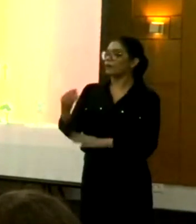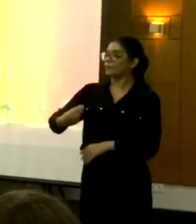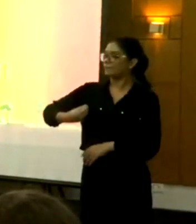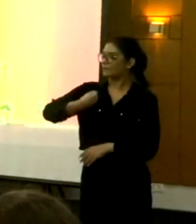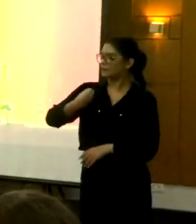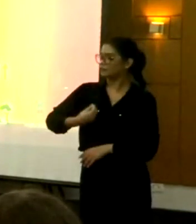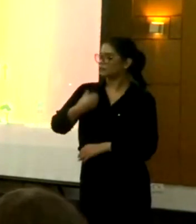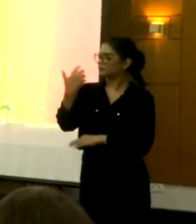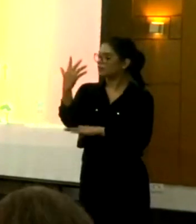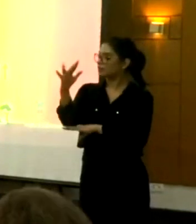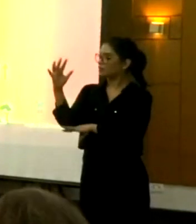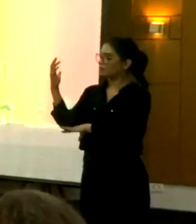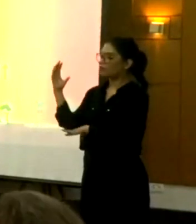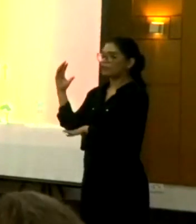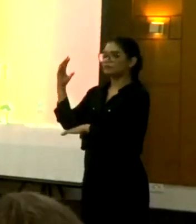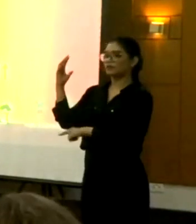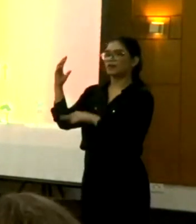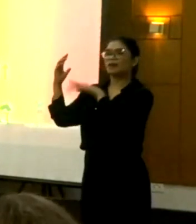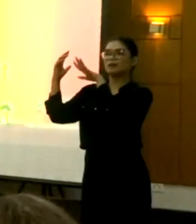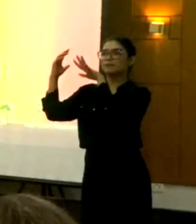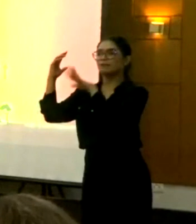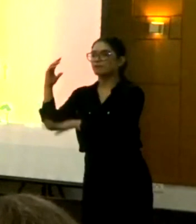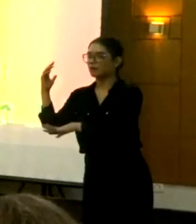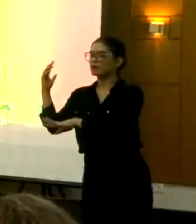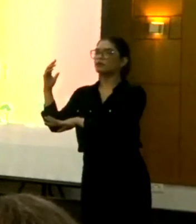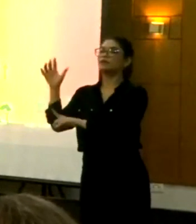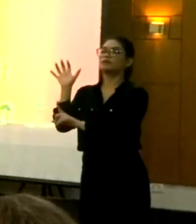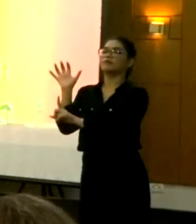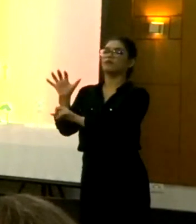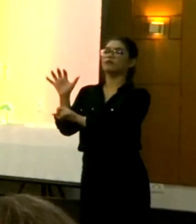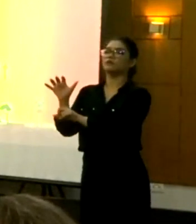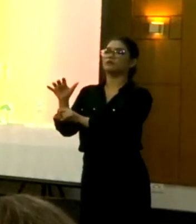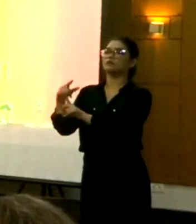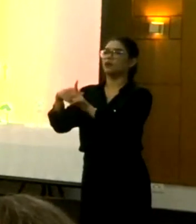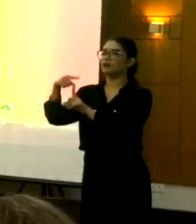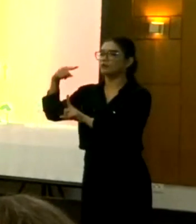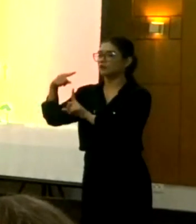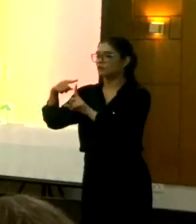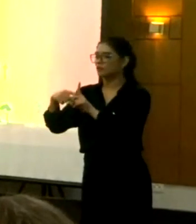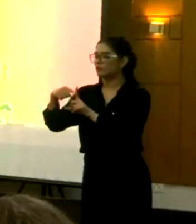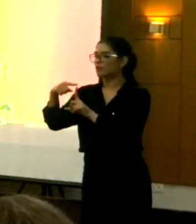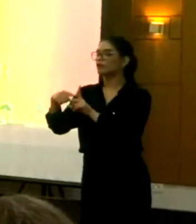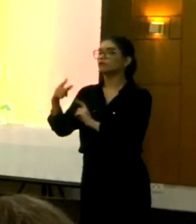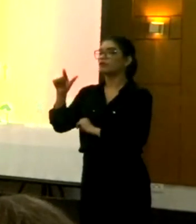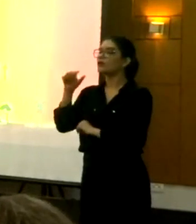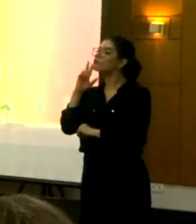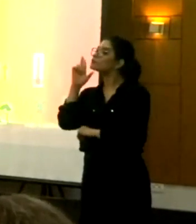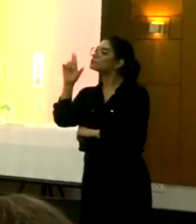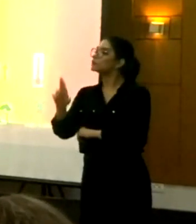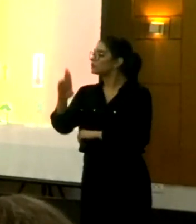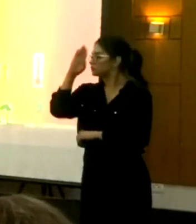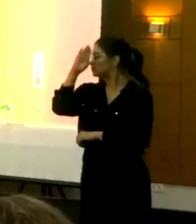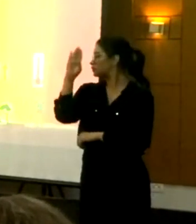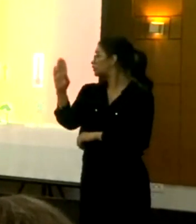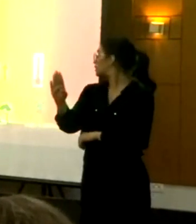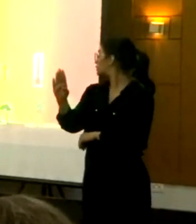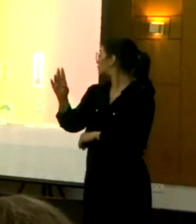directly interferes with the air temperature in the climate in the local climate it is a direct effect it is a direct response so in this region